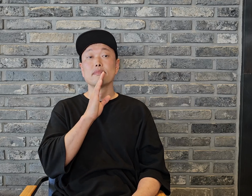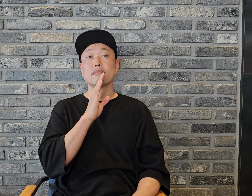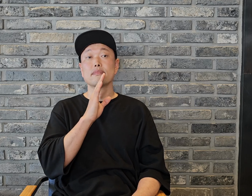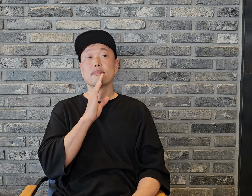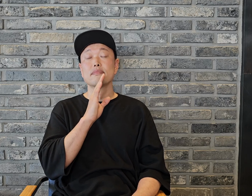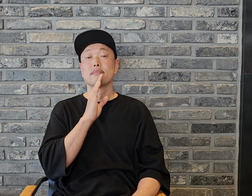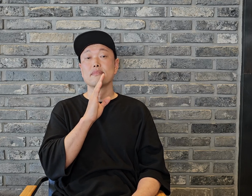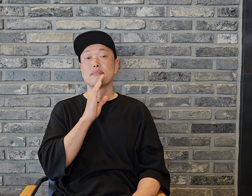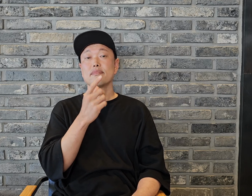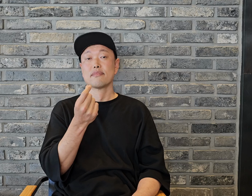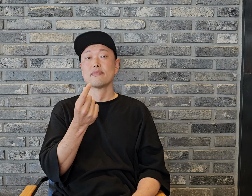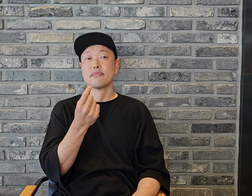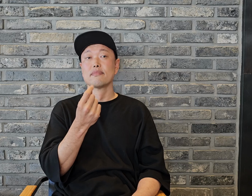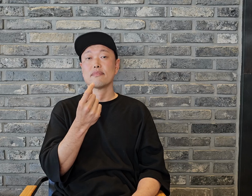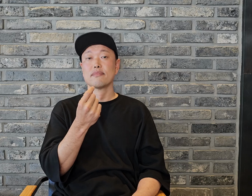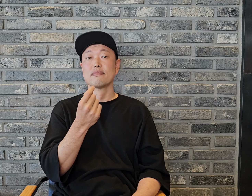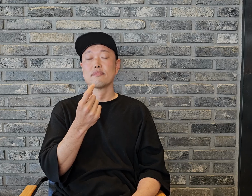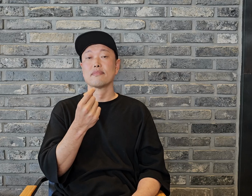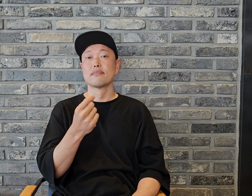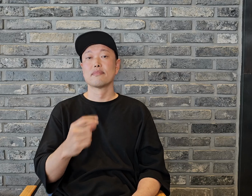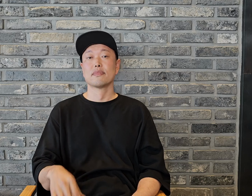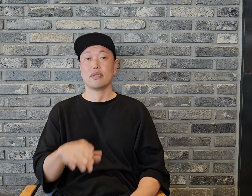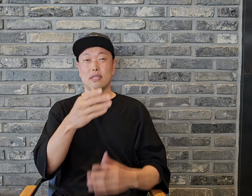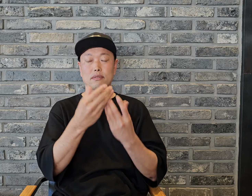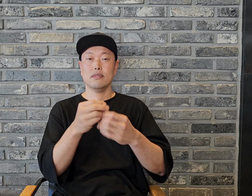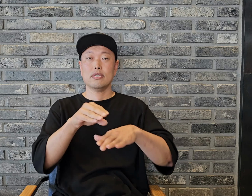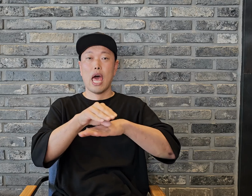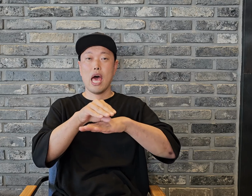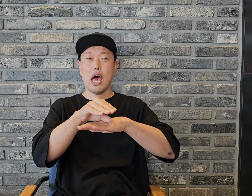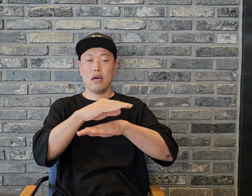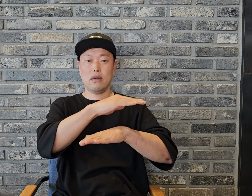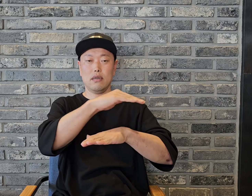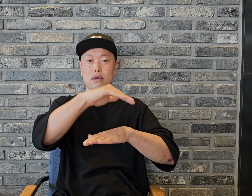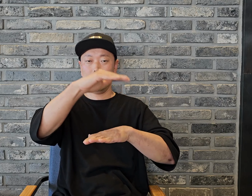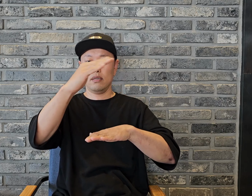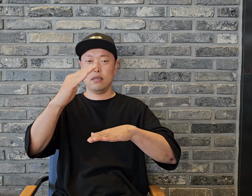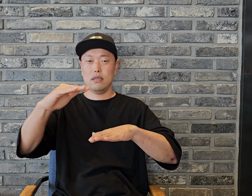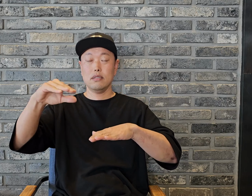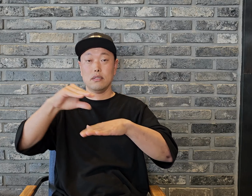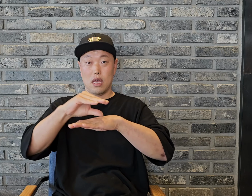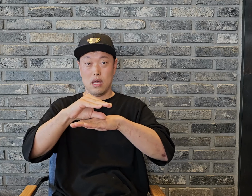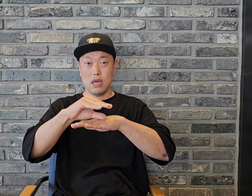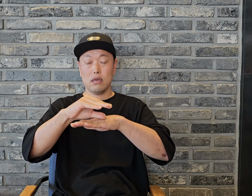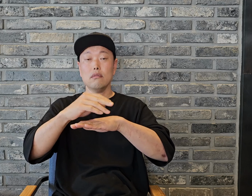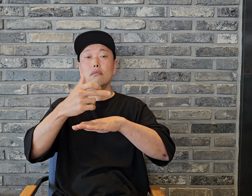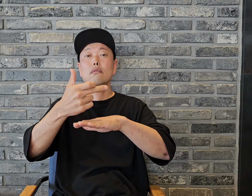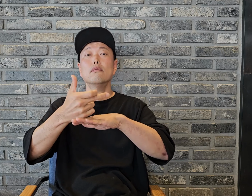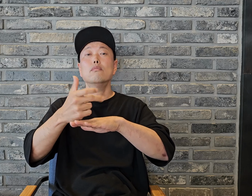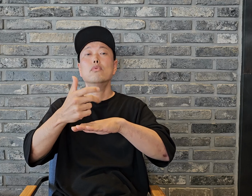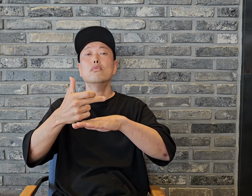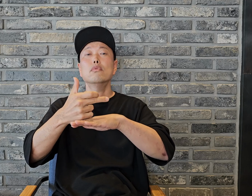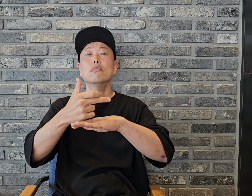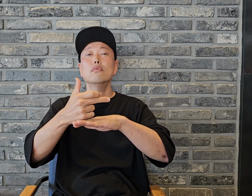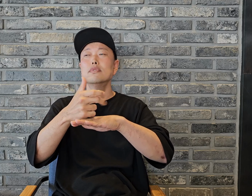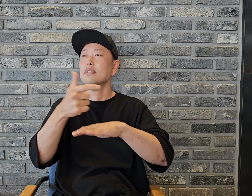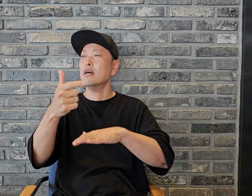That's right, you understood it well. Let's use a car as an example. The shape of the car is like this. What is this?